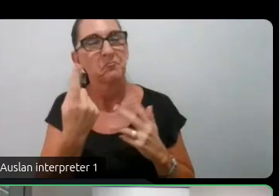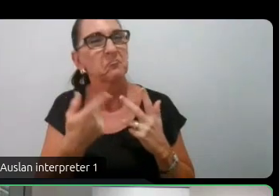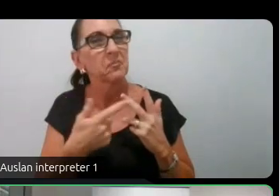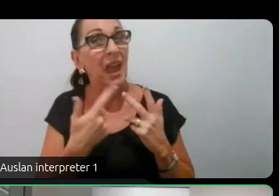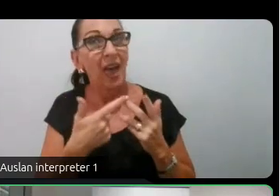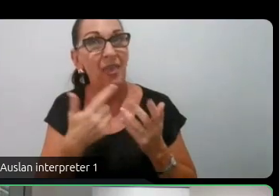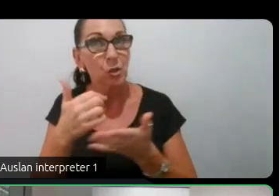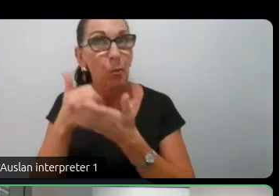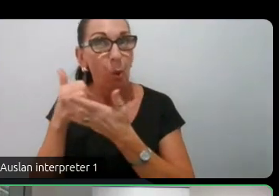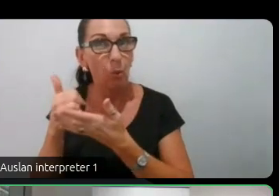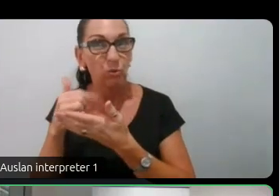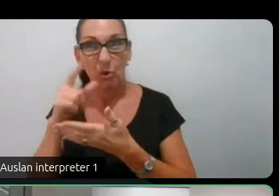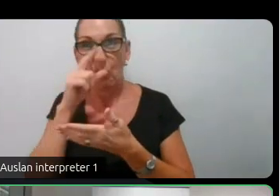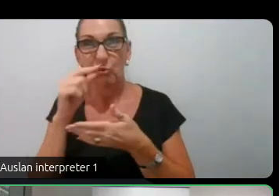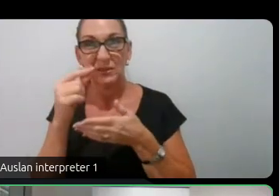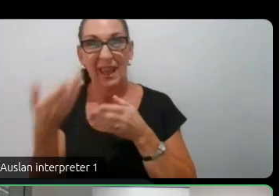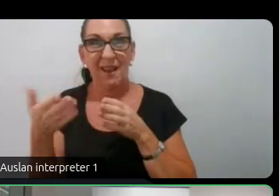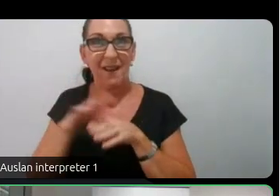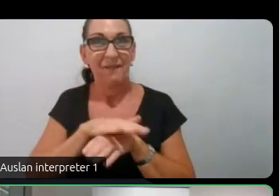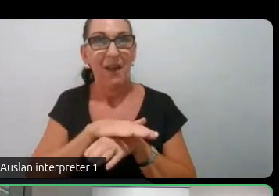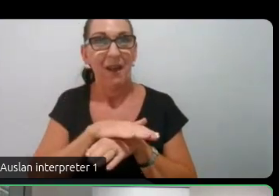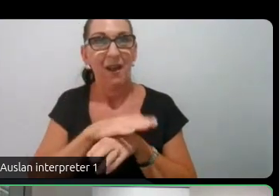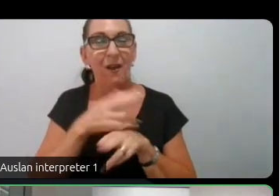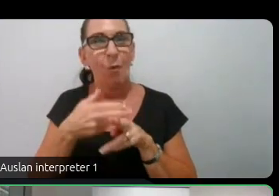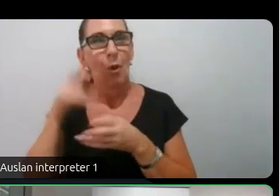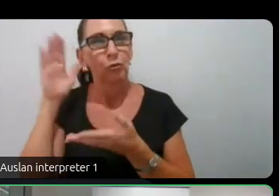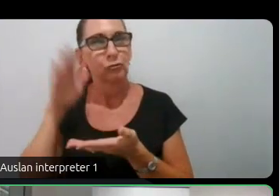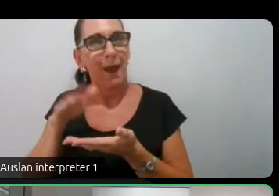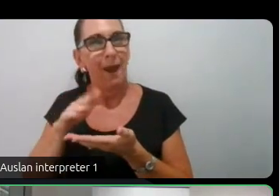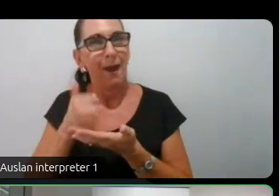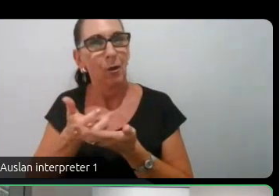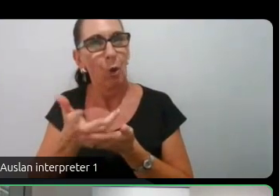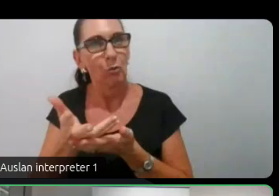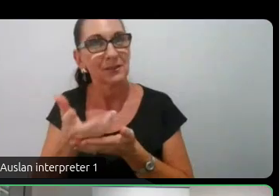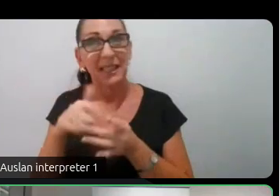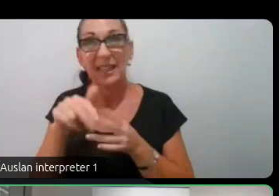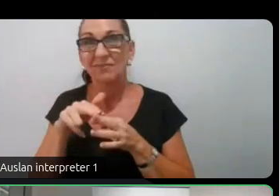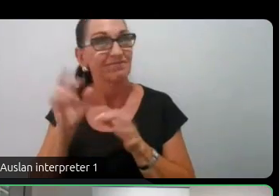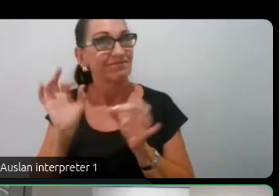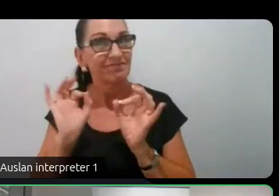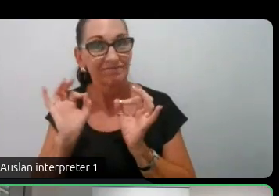obtain that for the same for for a substantially lower cost if not then hopefully you know you've